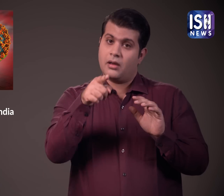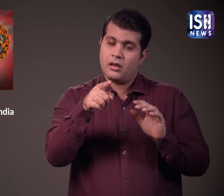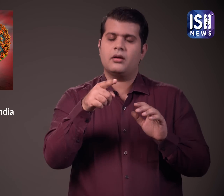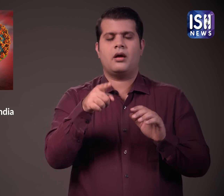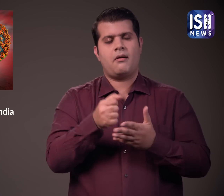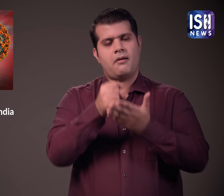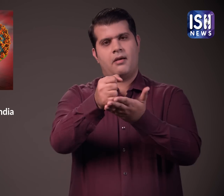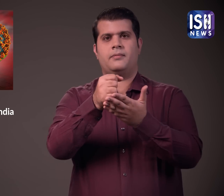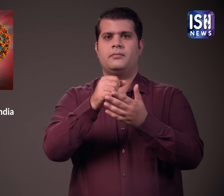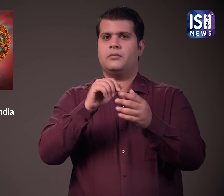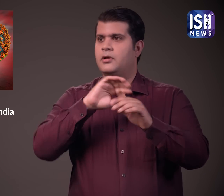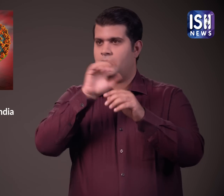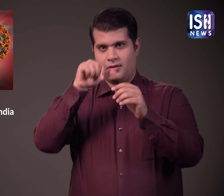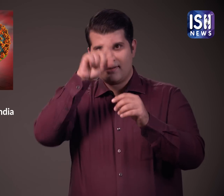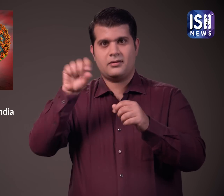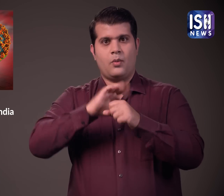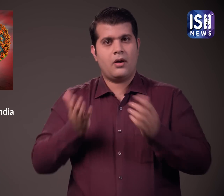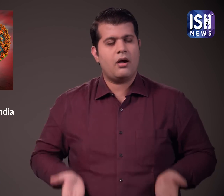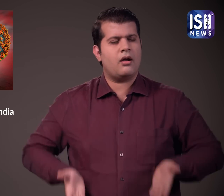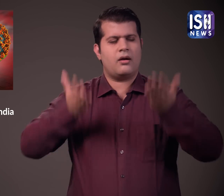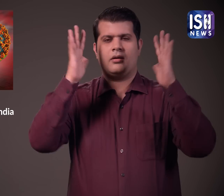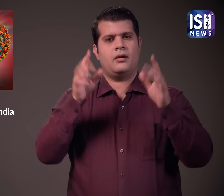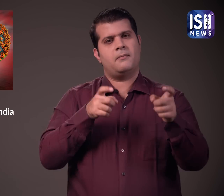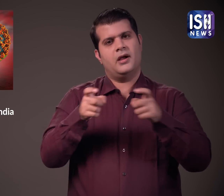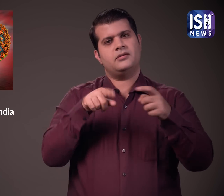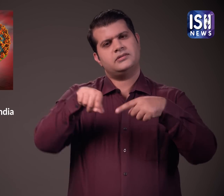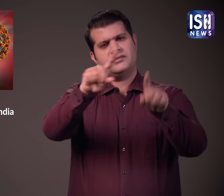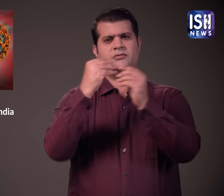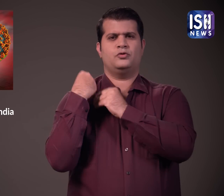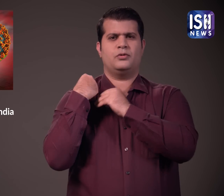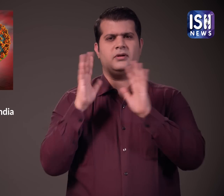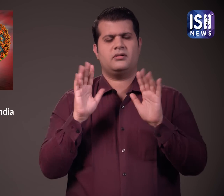We are all responsible in helping to prevent the surge of Covid-19 cases in India.